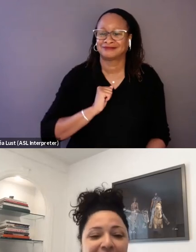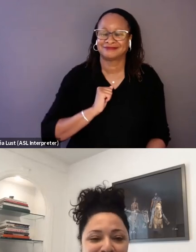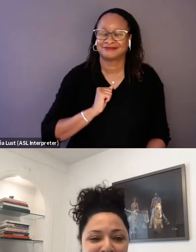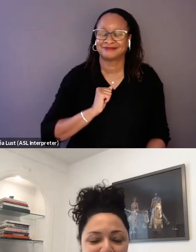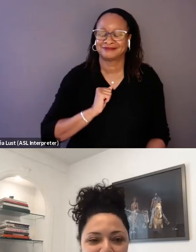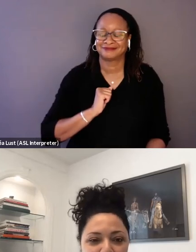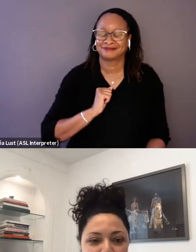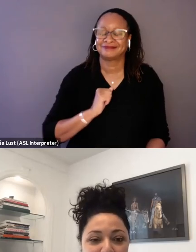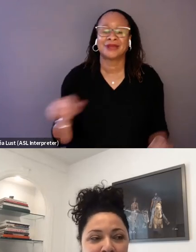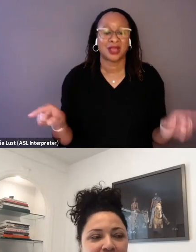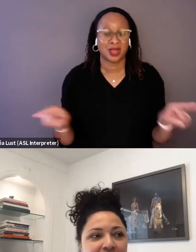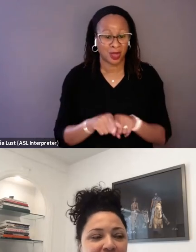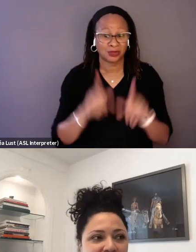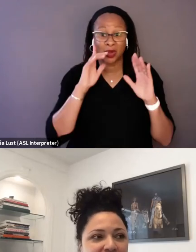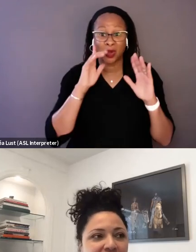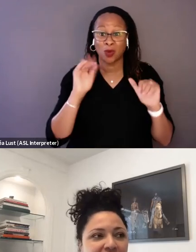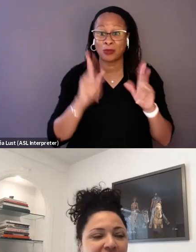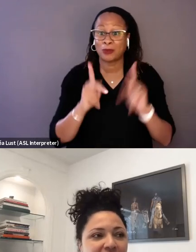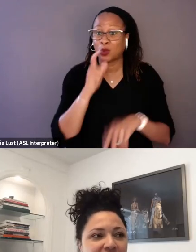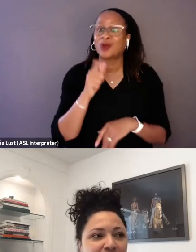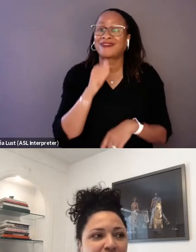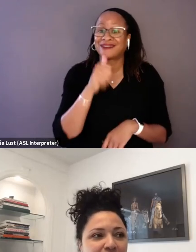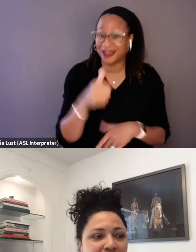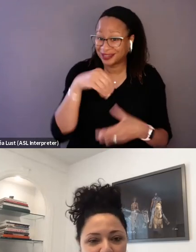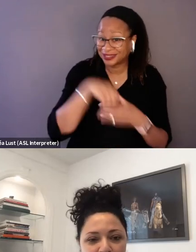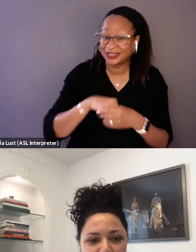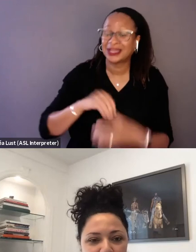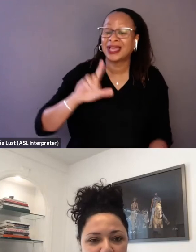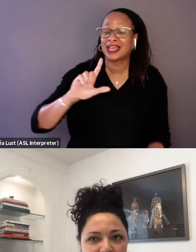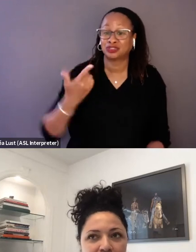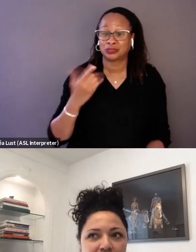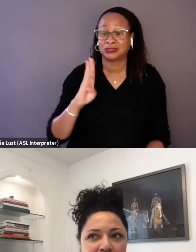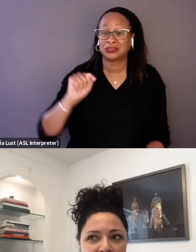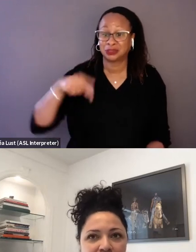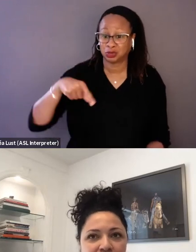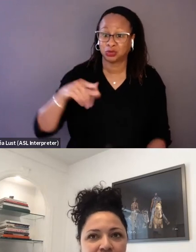I also hope people that are not in the queer community can look at this